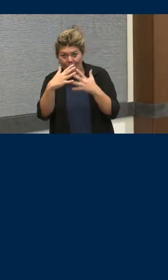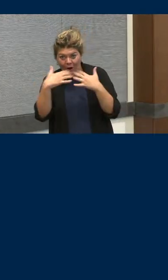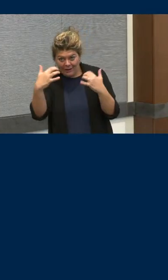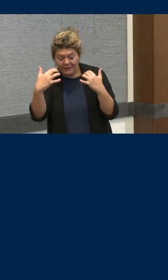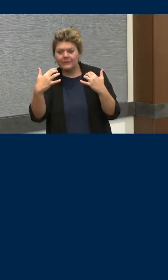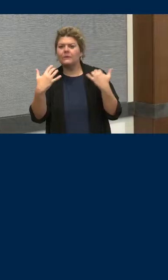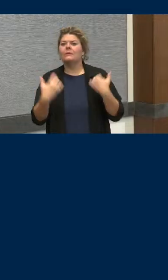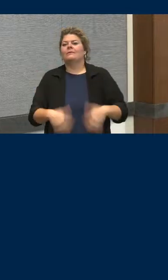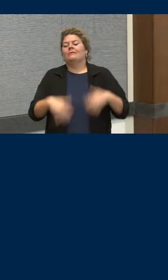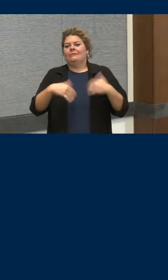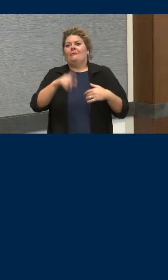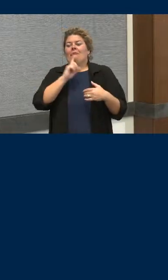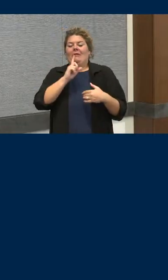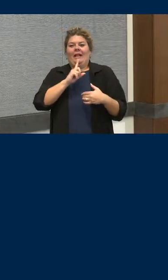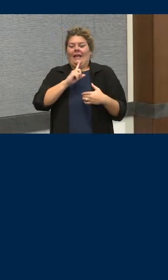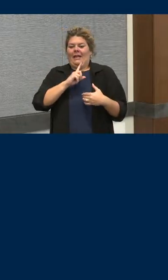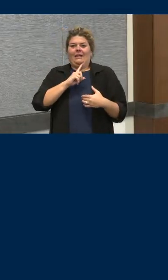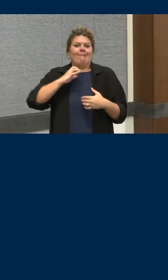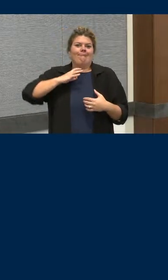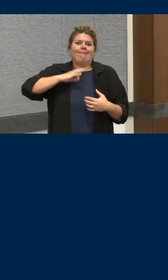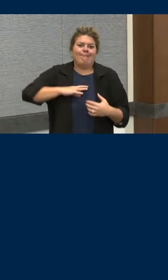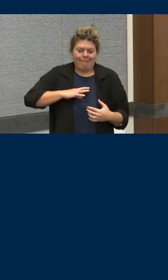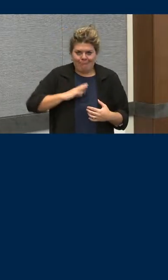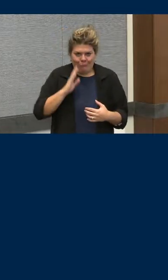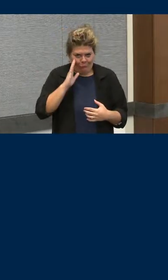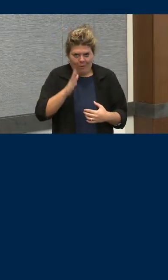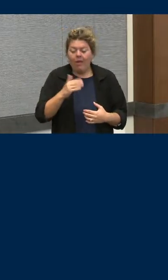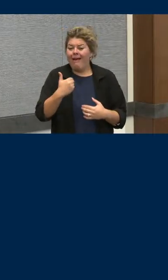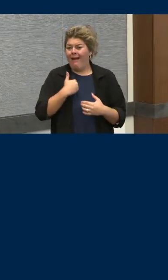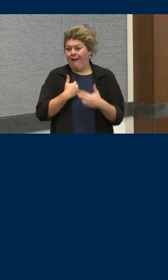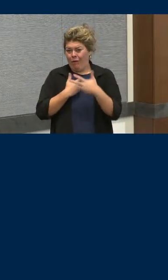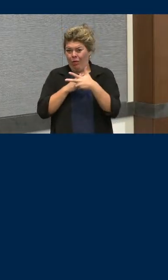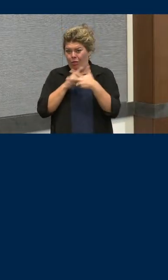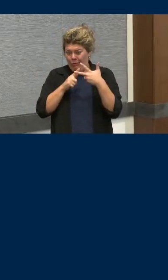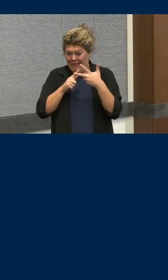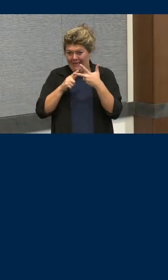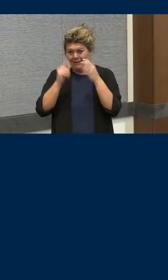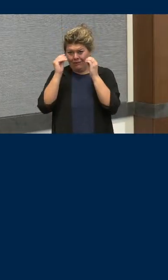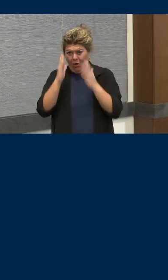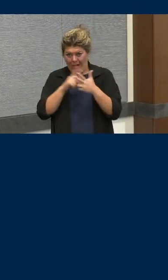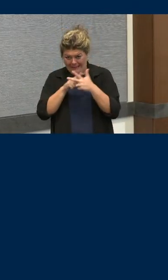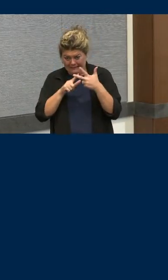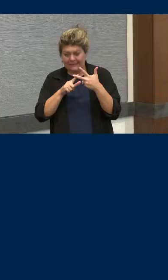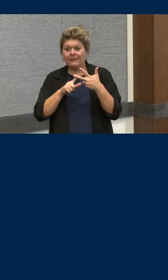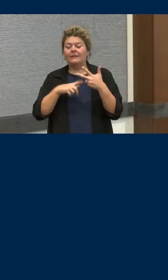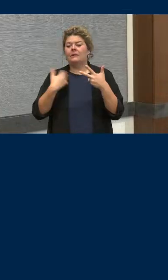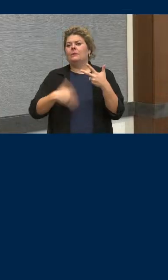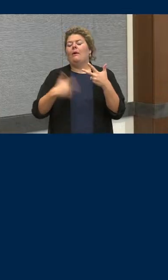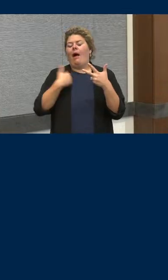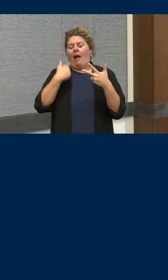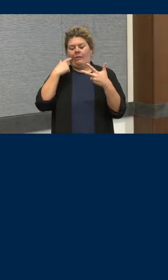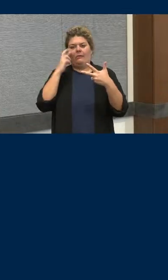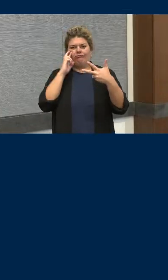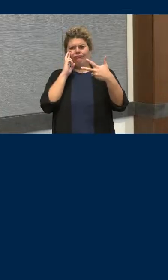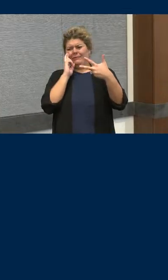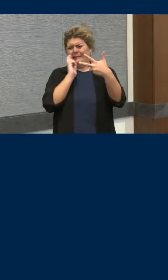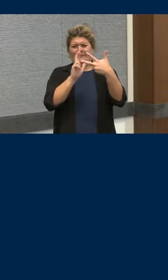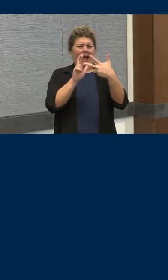the audience you are in for a treat, we have three colleagues